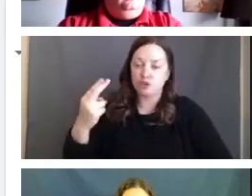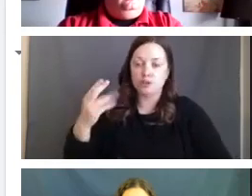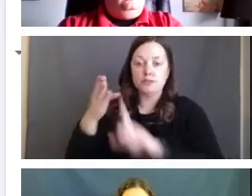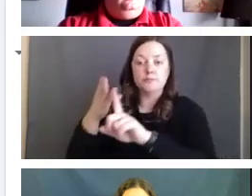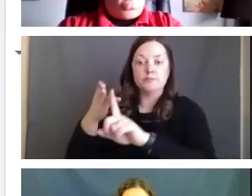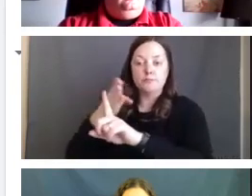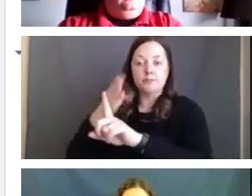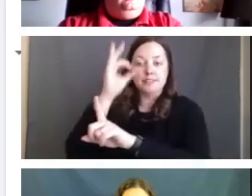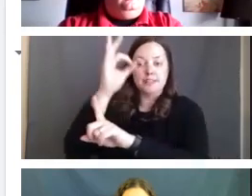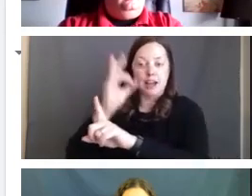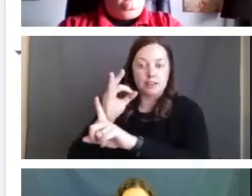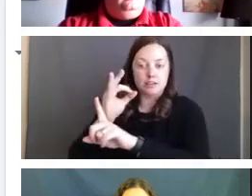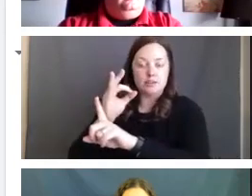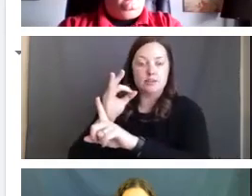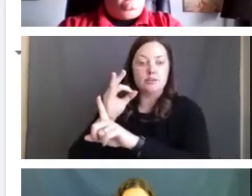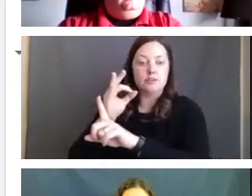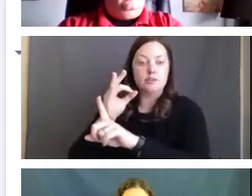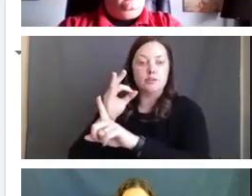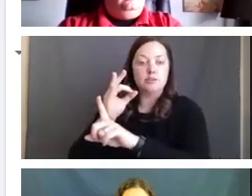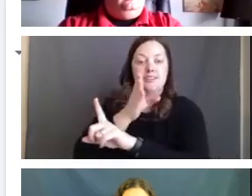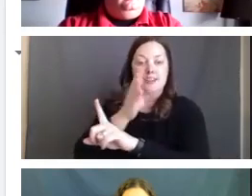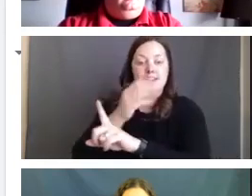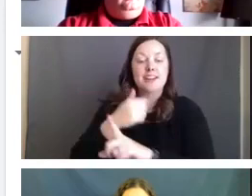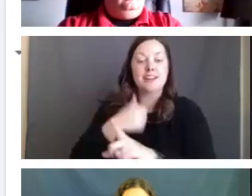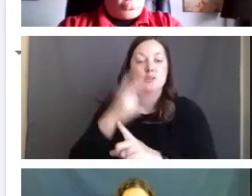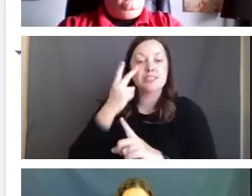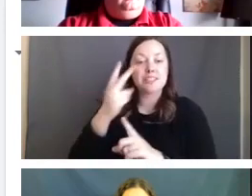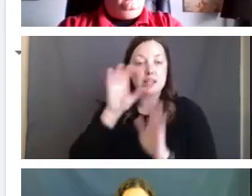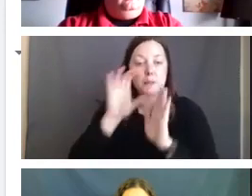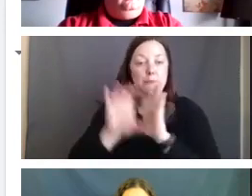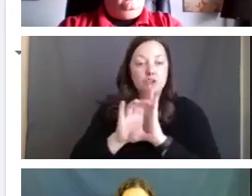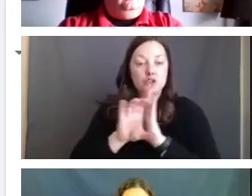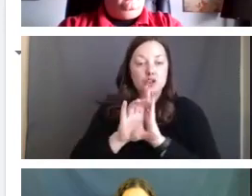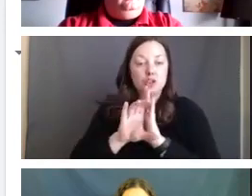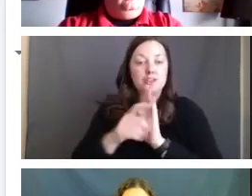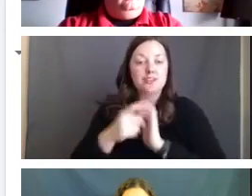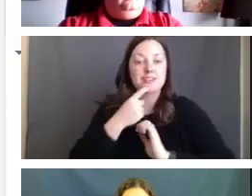I typically do for or five, additional ones of the about me section,